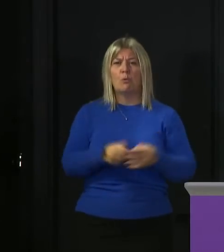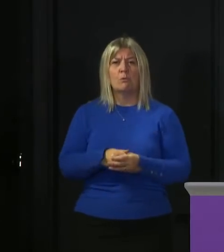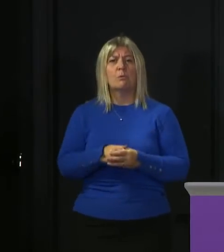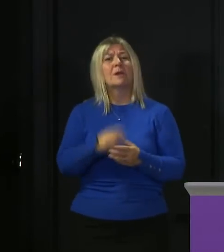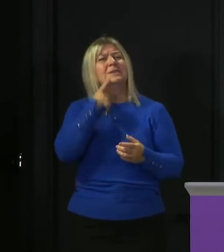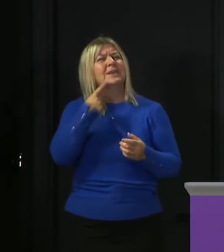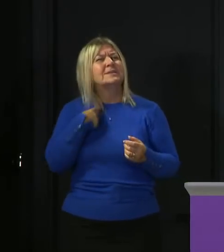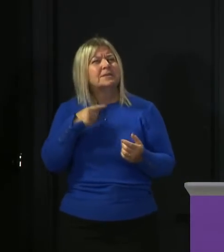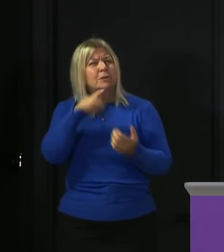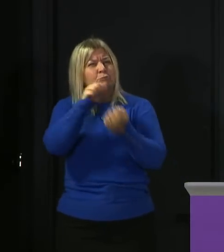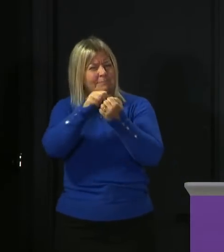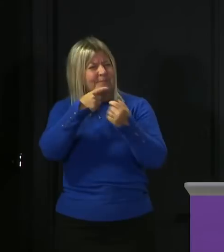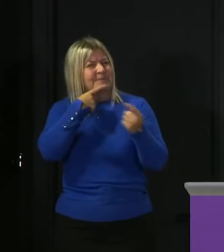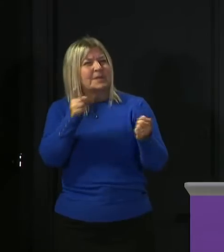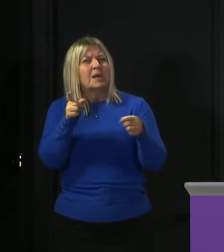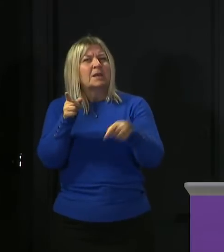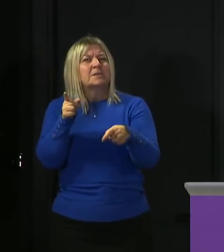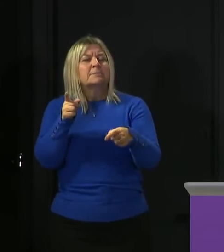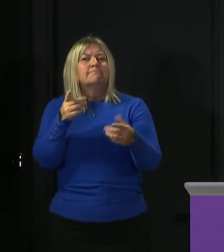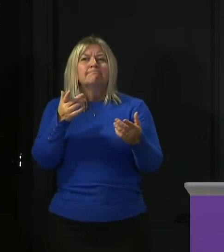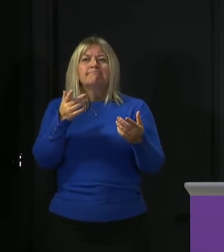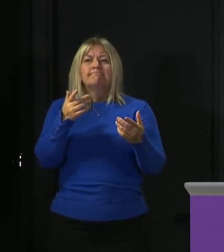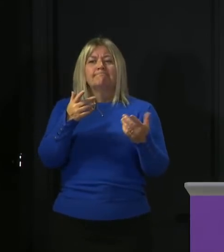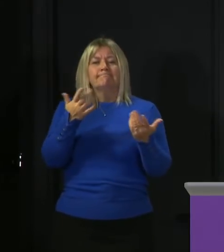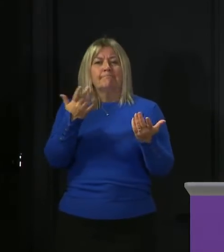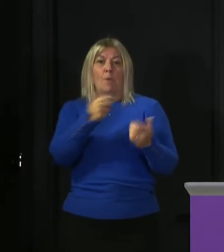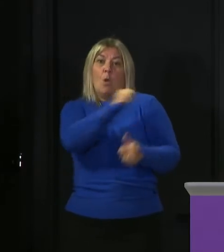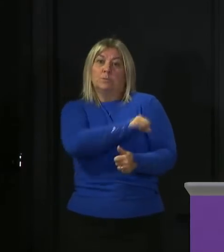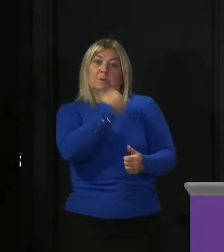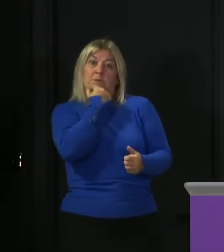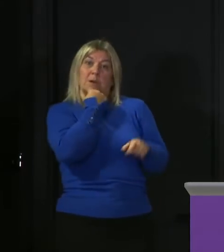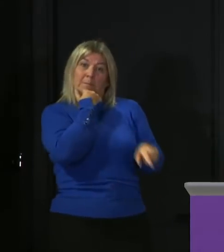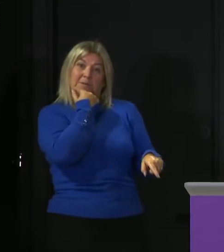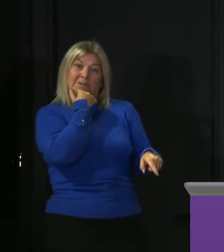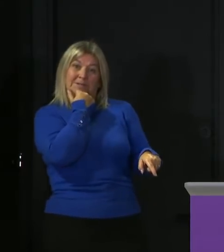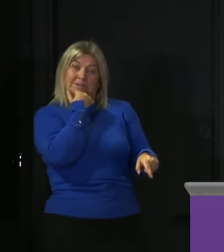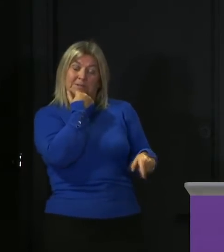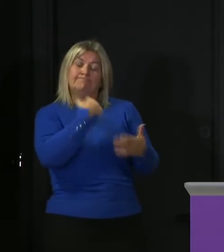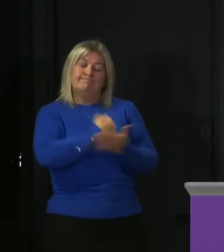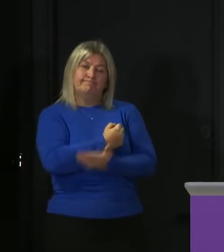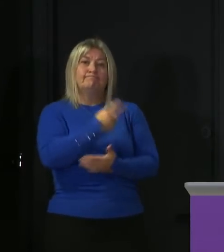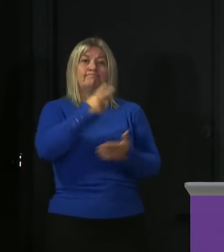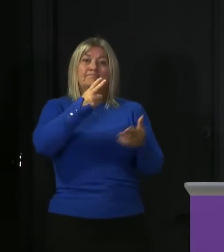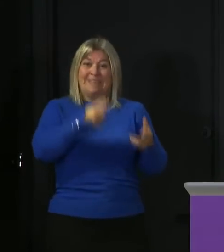and I think the figures on hospital figures and unfortunately deaths underline this point today,